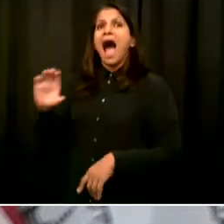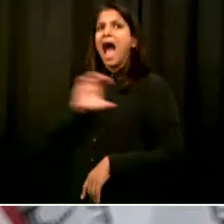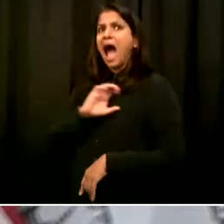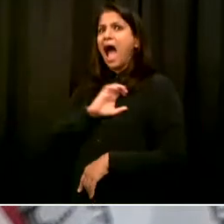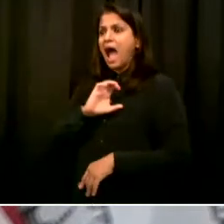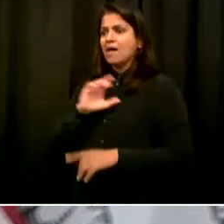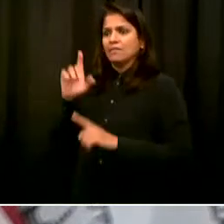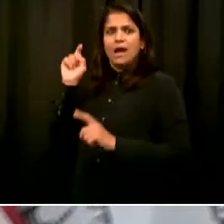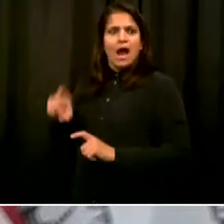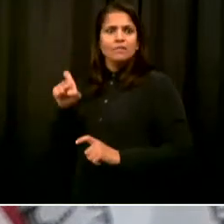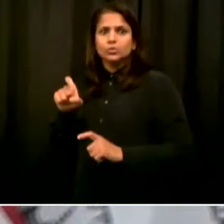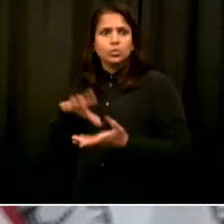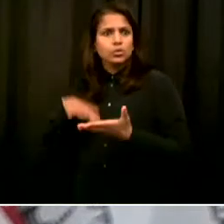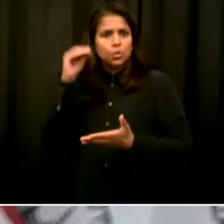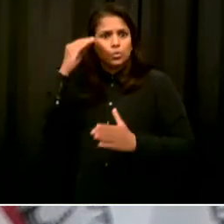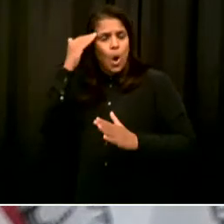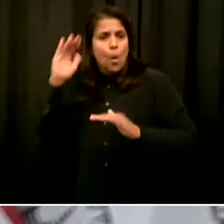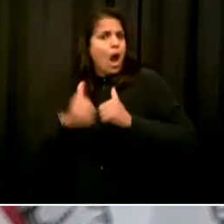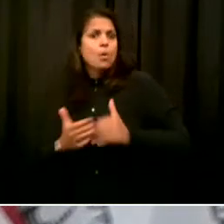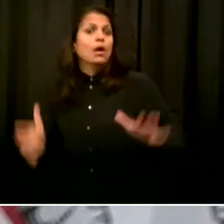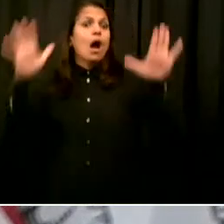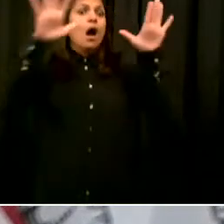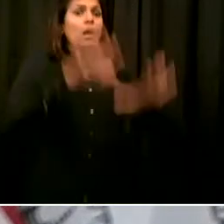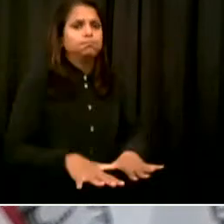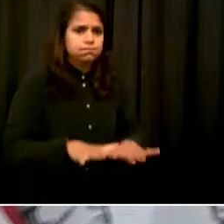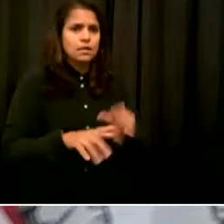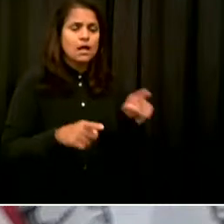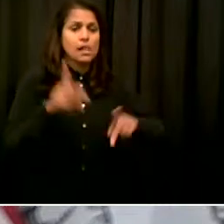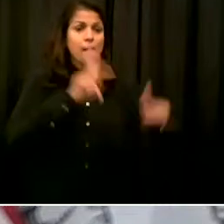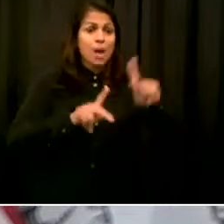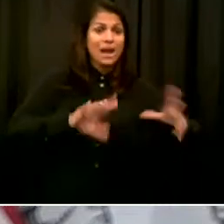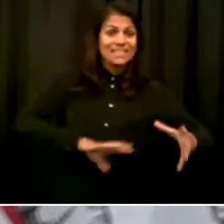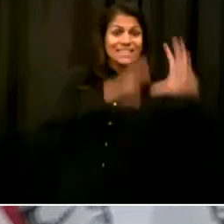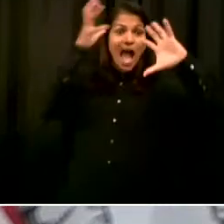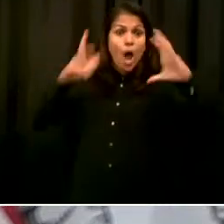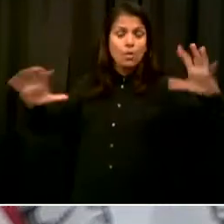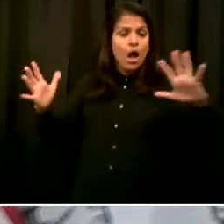CAREFULLY. WHERE THERE ARE MMEOR DIFFICULT SITUATION THAT A DE-ESCALATION